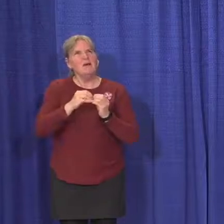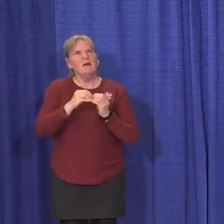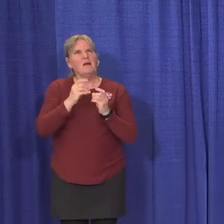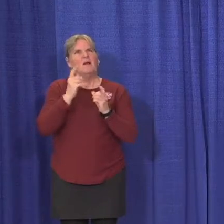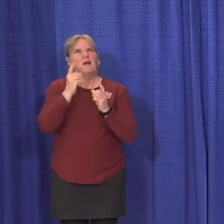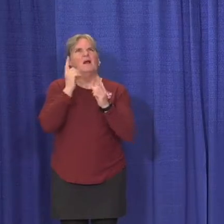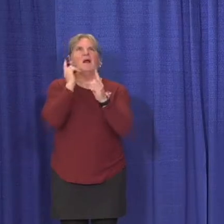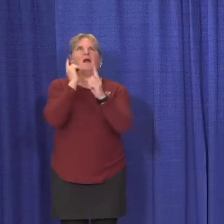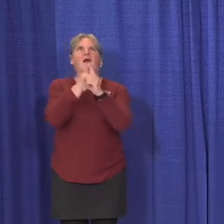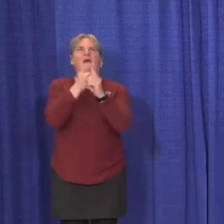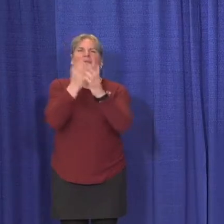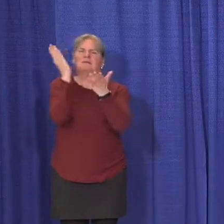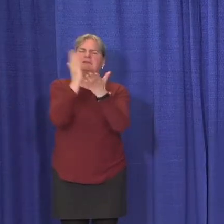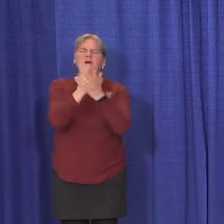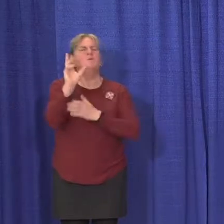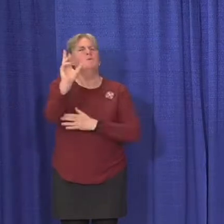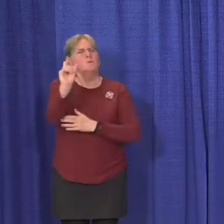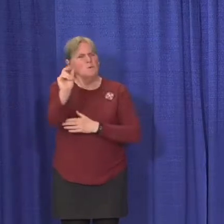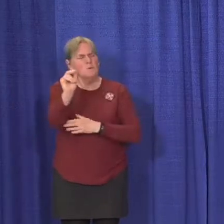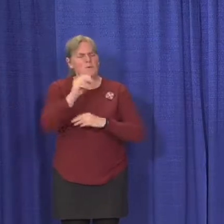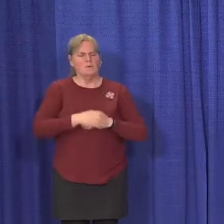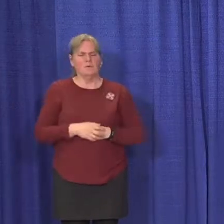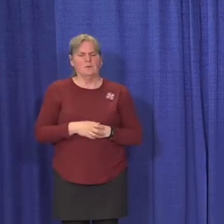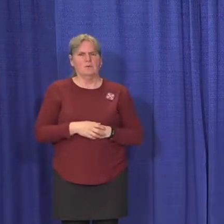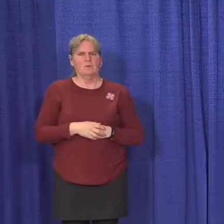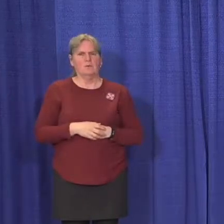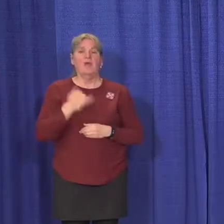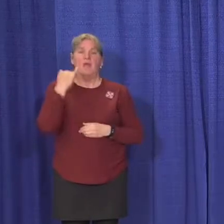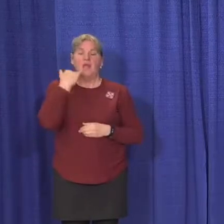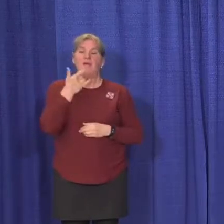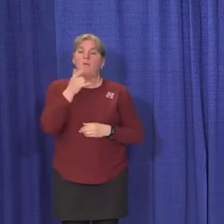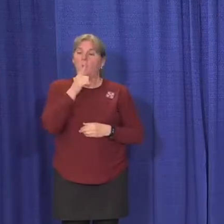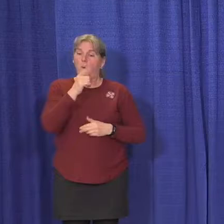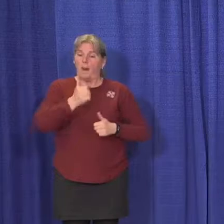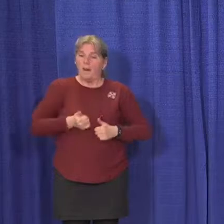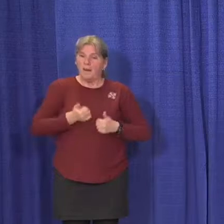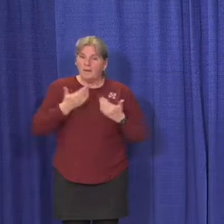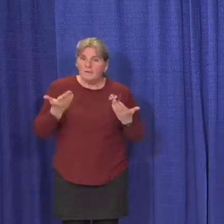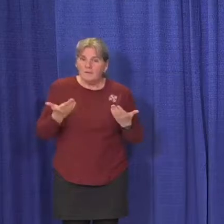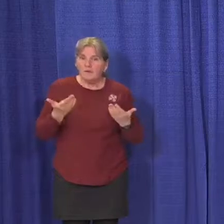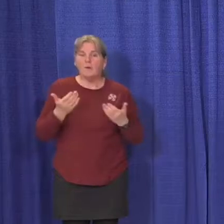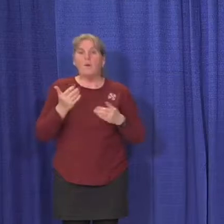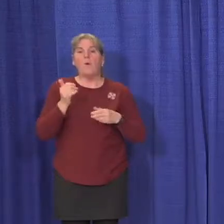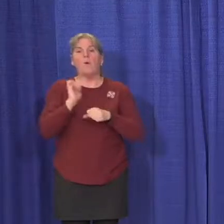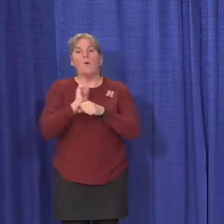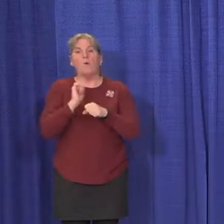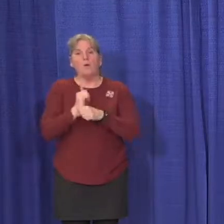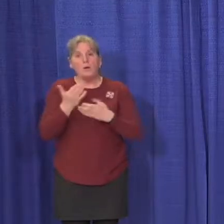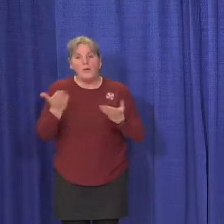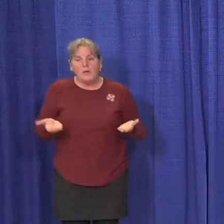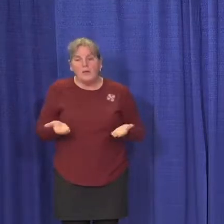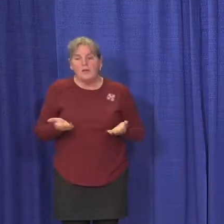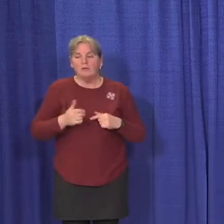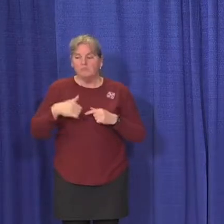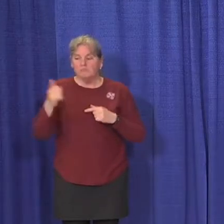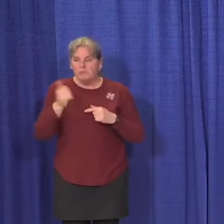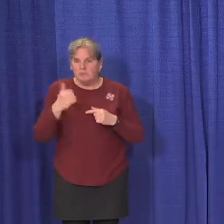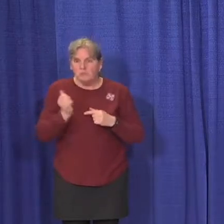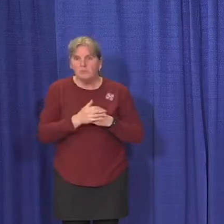and stop. I want to make sure everyone who lives or stays or works in the Yukon has a chance to access